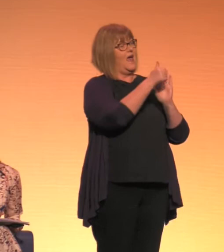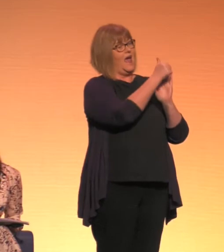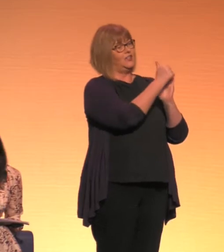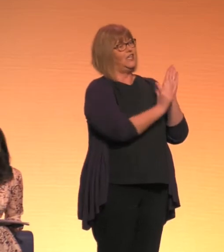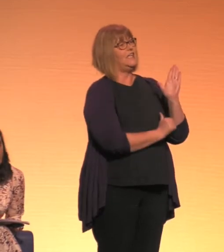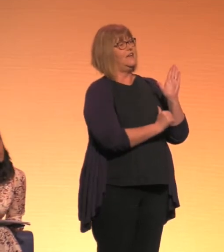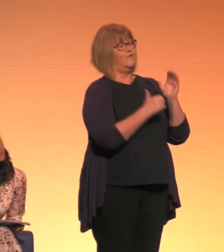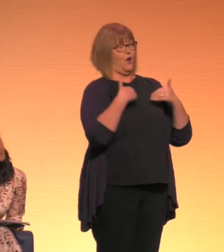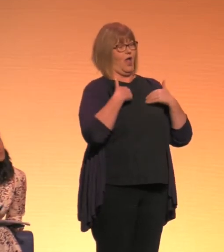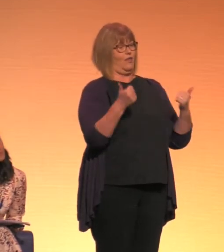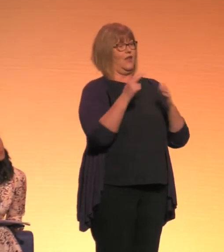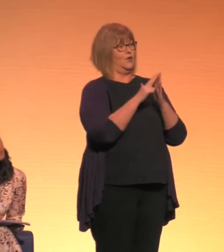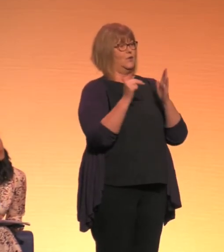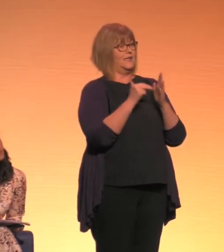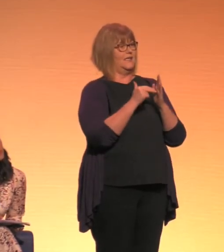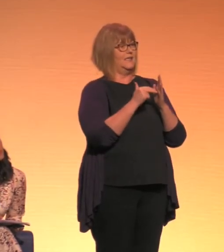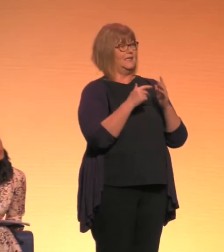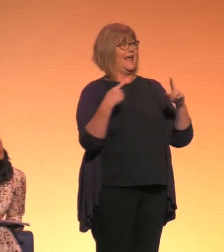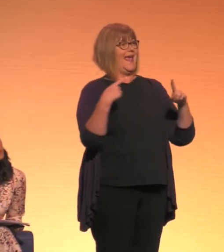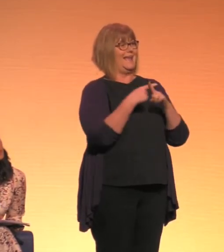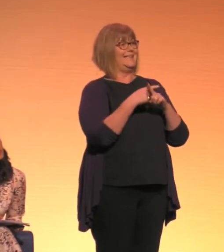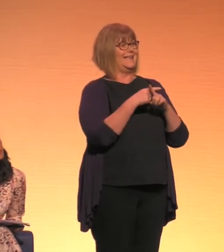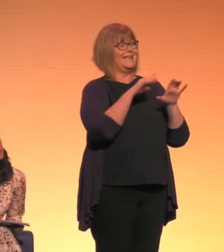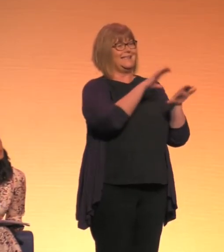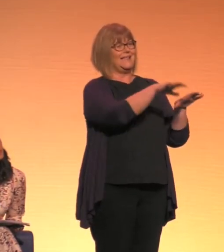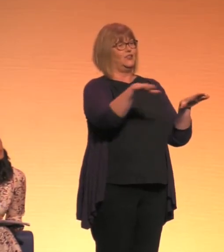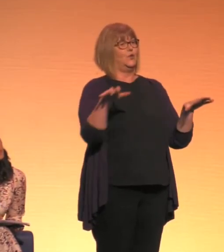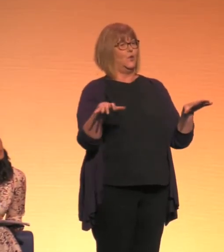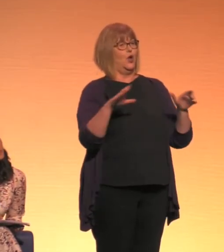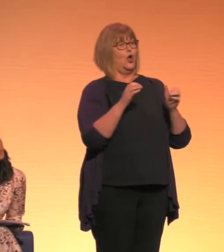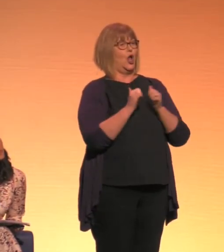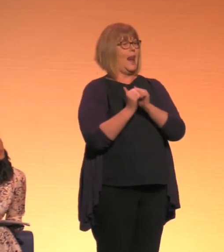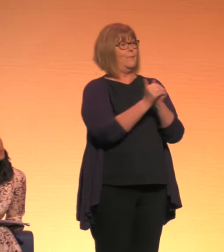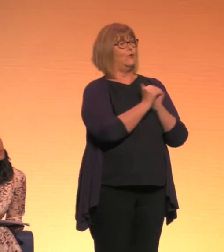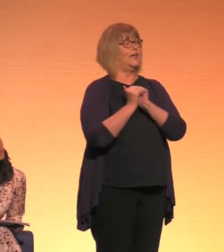Zealand, is, Intersecular collaboration for health.